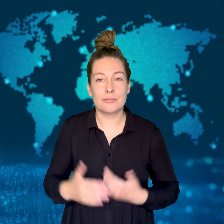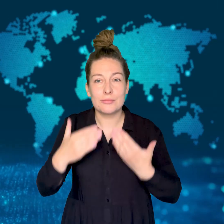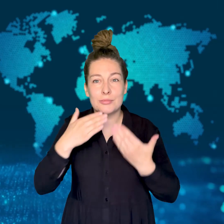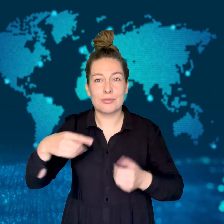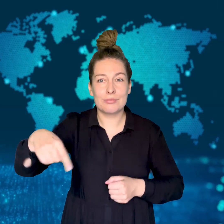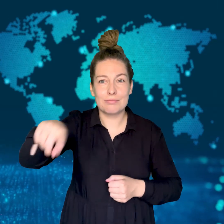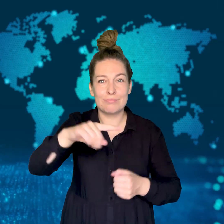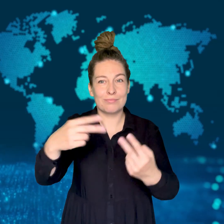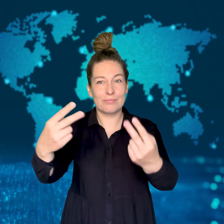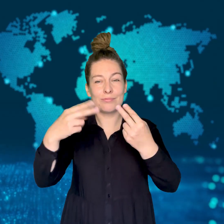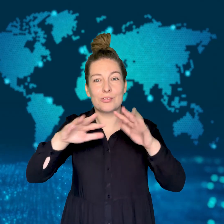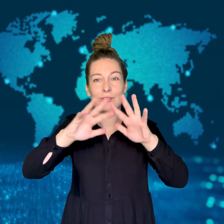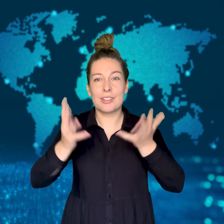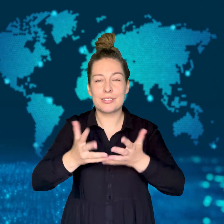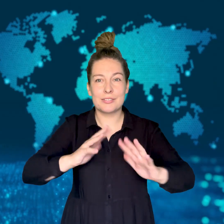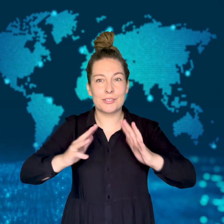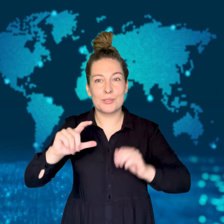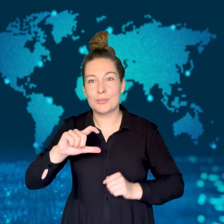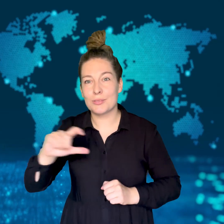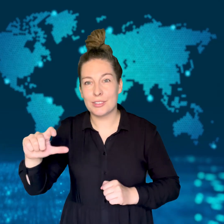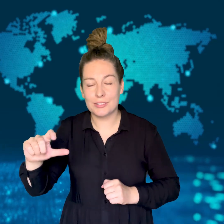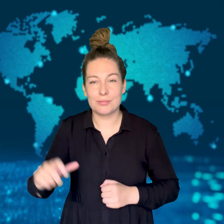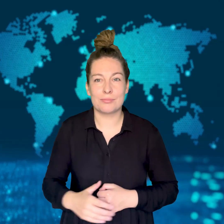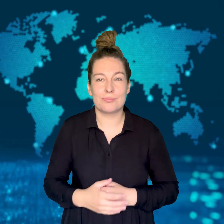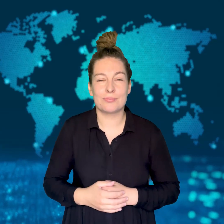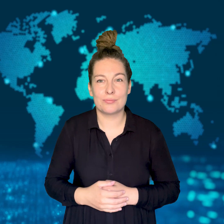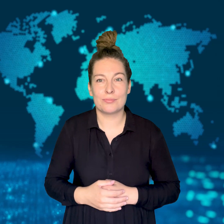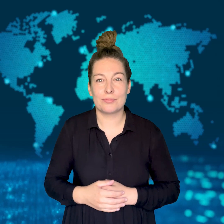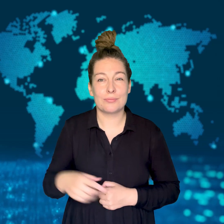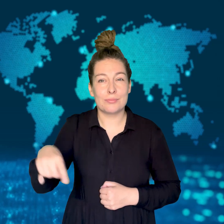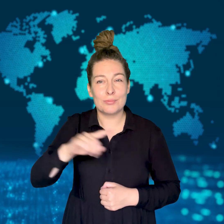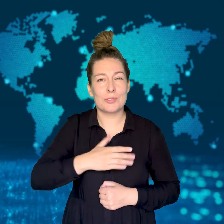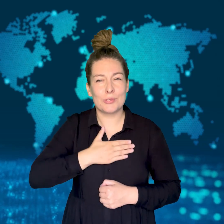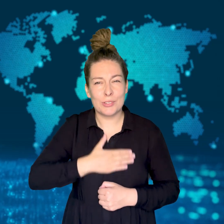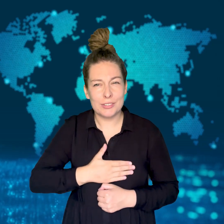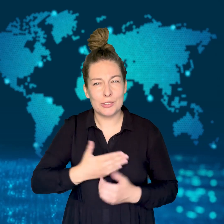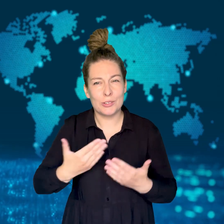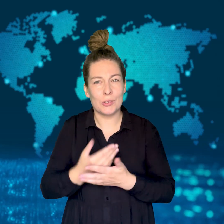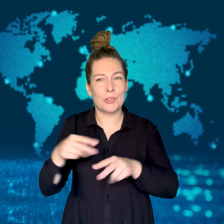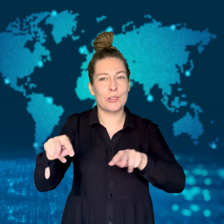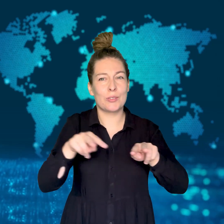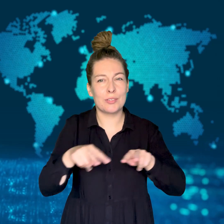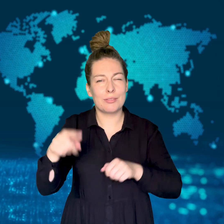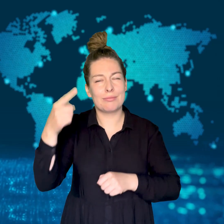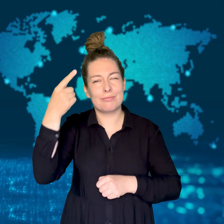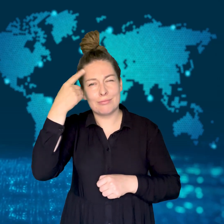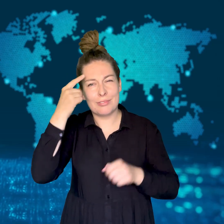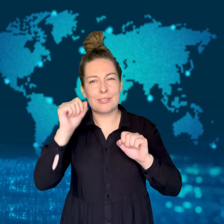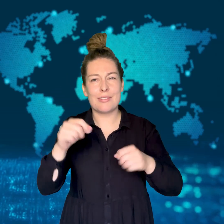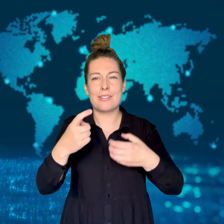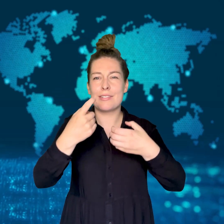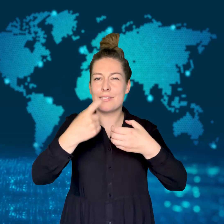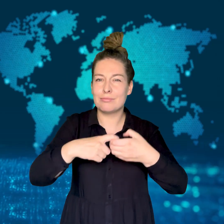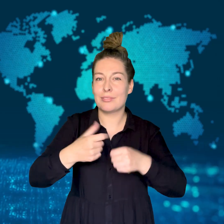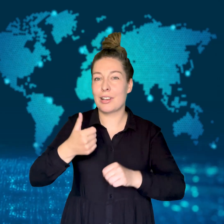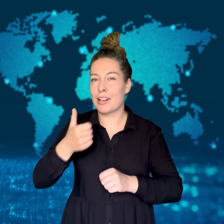Thank you for watching WorldSign Week. Don't forget to subscribe, like, and follow H3 World TV